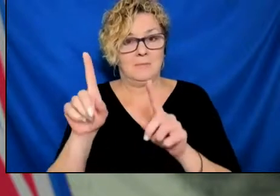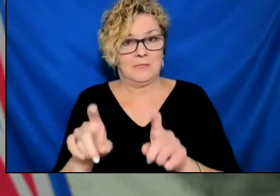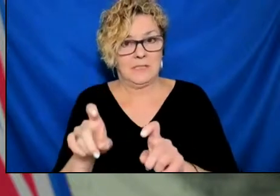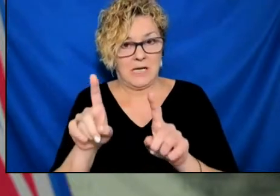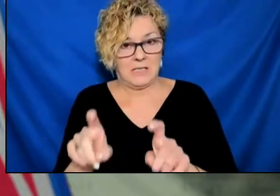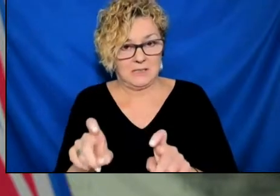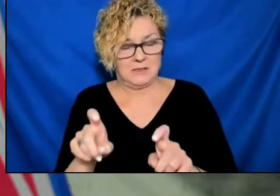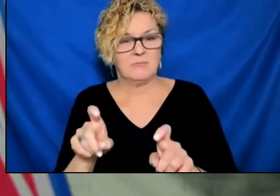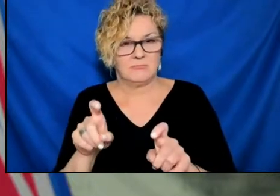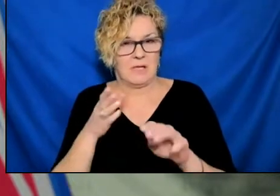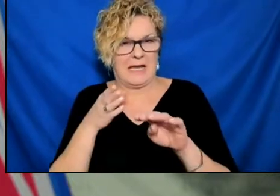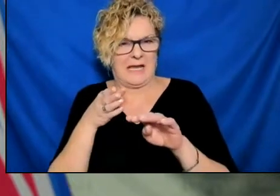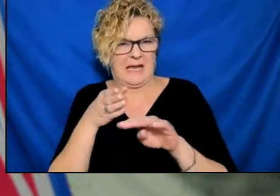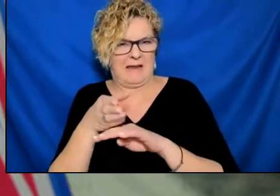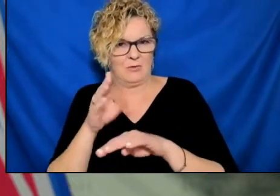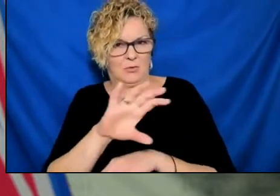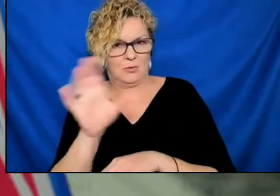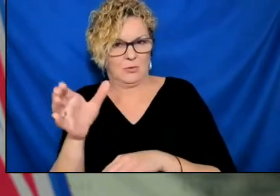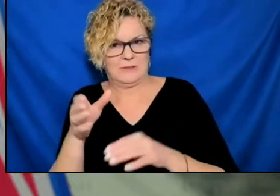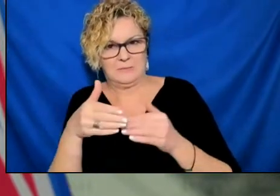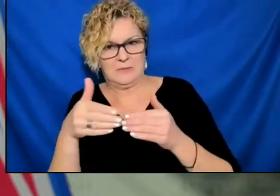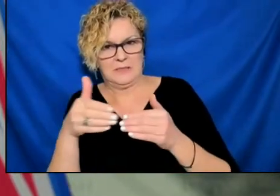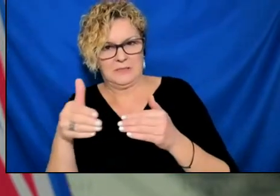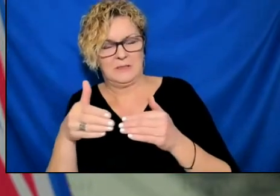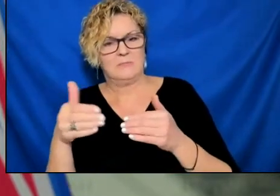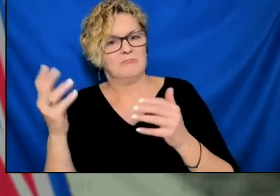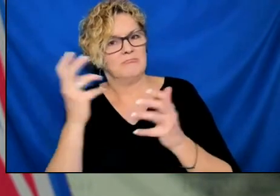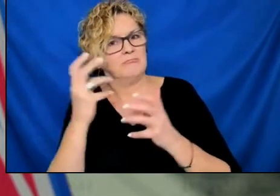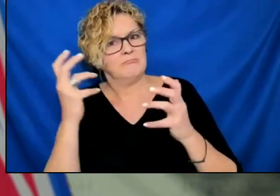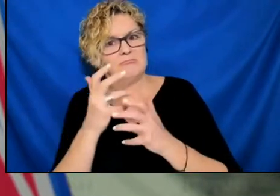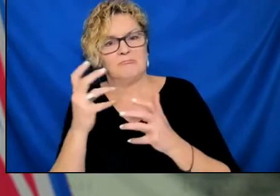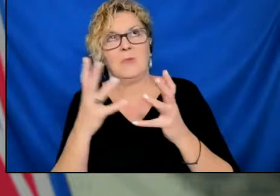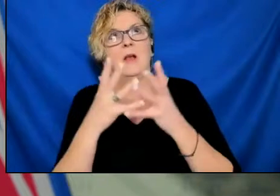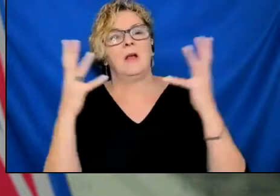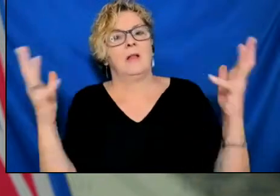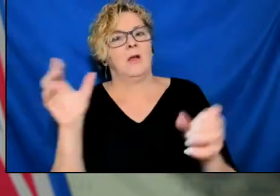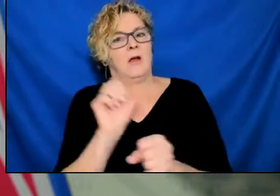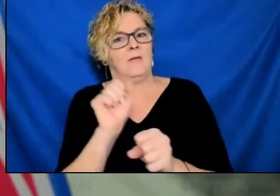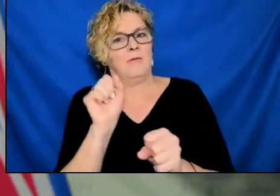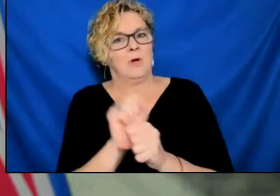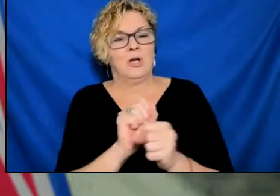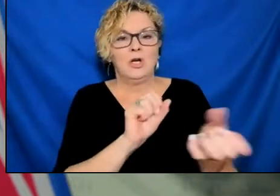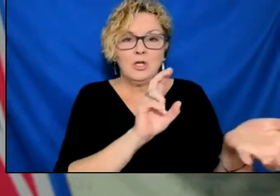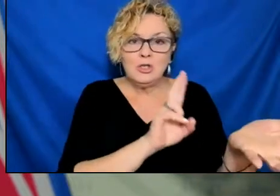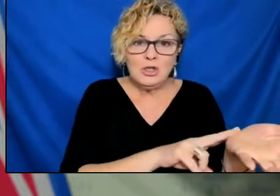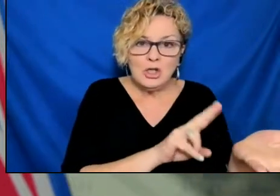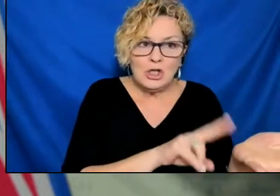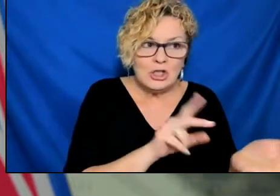tests, lab tests, were completed, which represents each